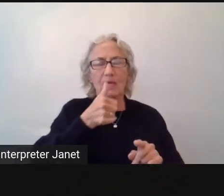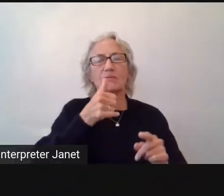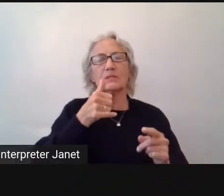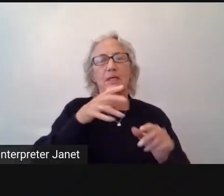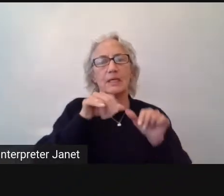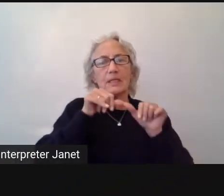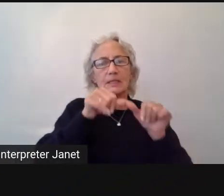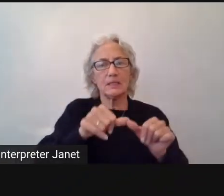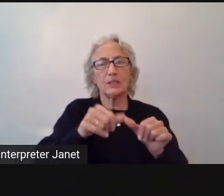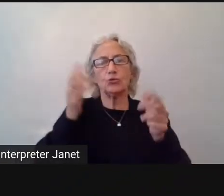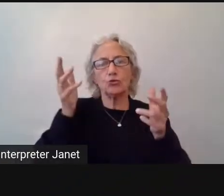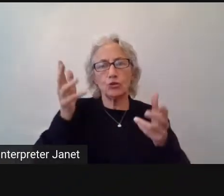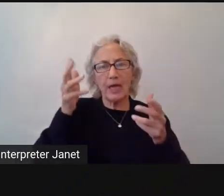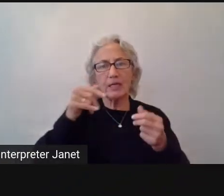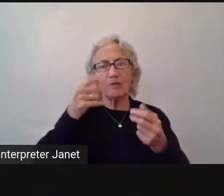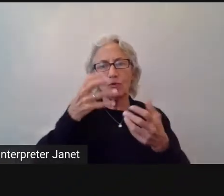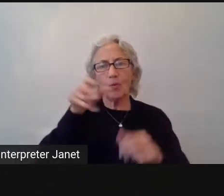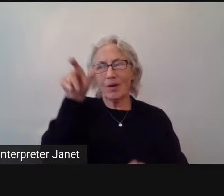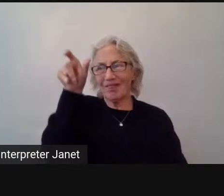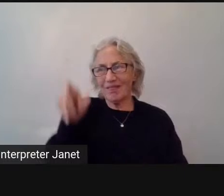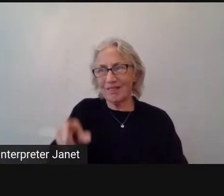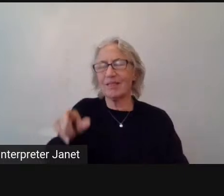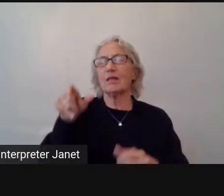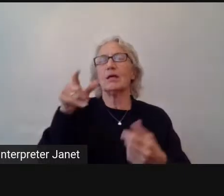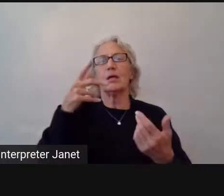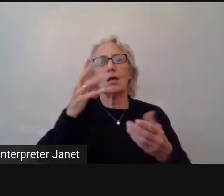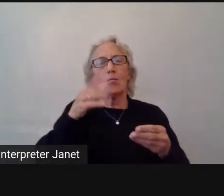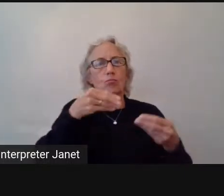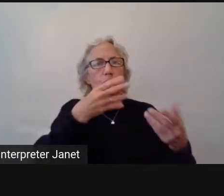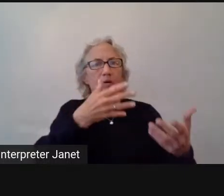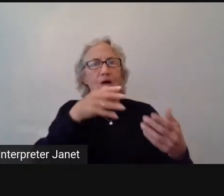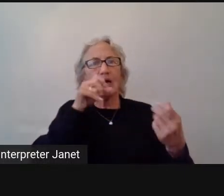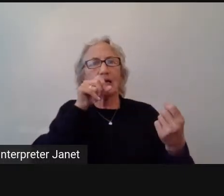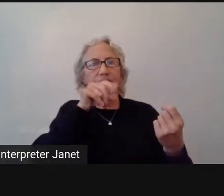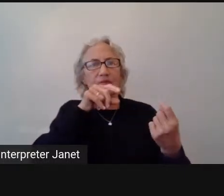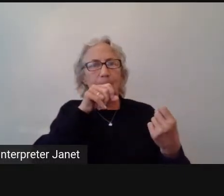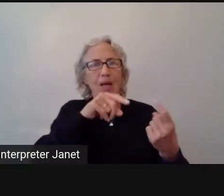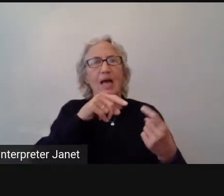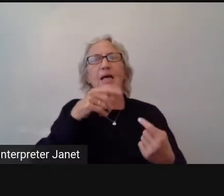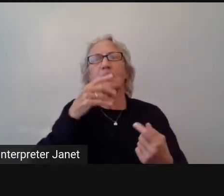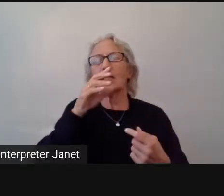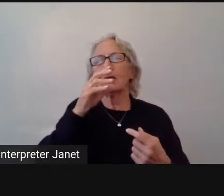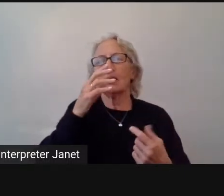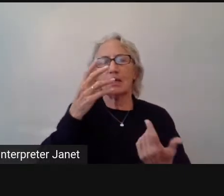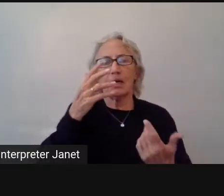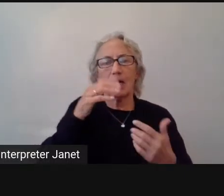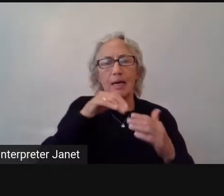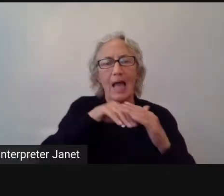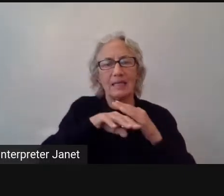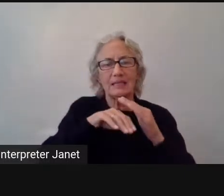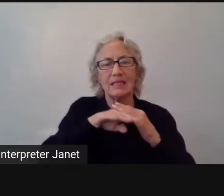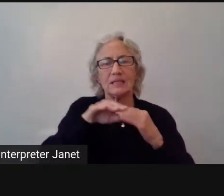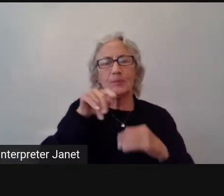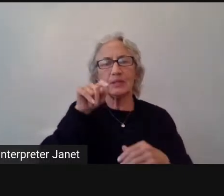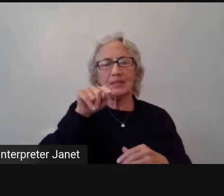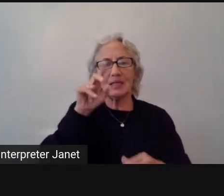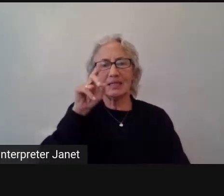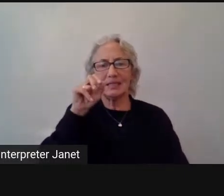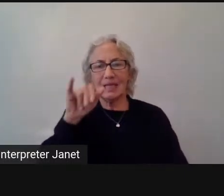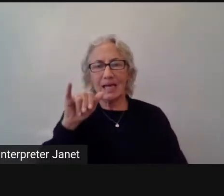≫: Perfect. We have to end it here. Hope everyone enjoyed this session. You can continue chatting or use our hashtags on social media.